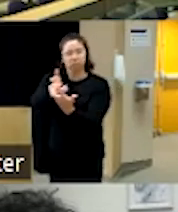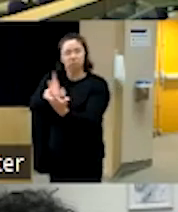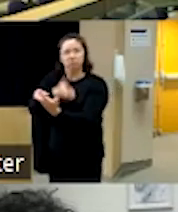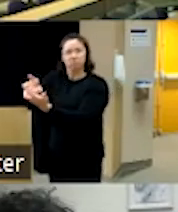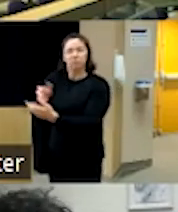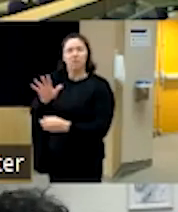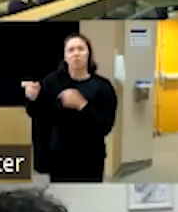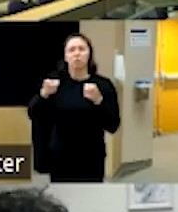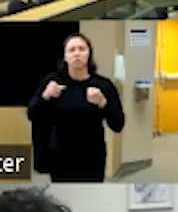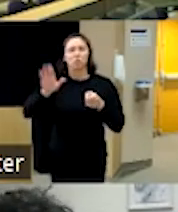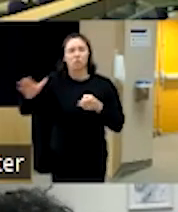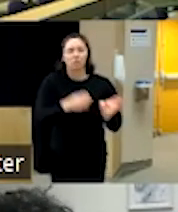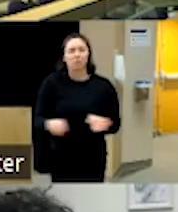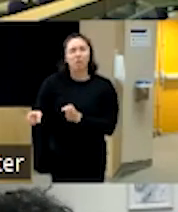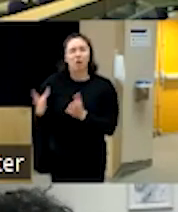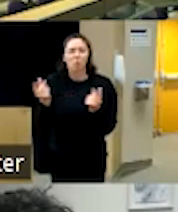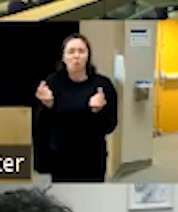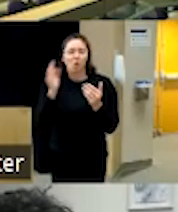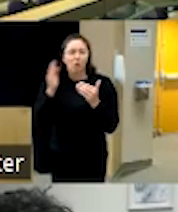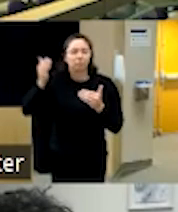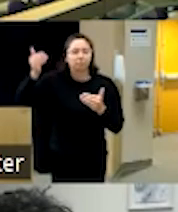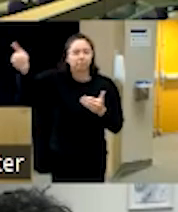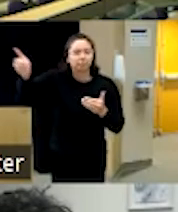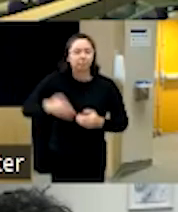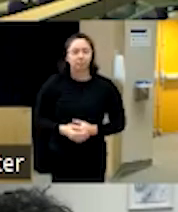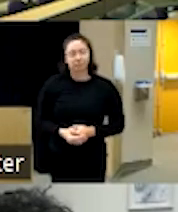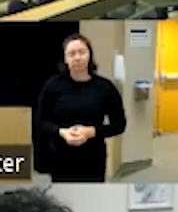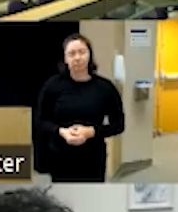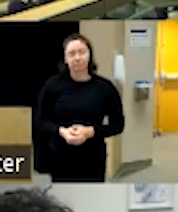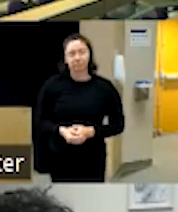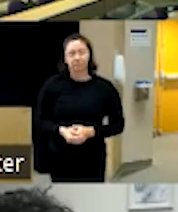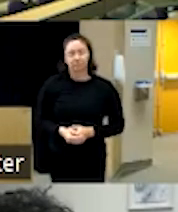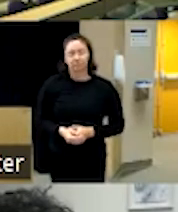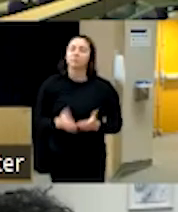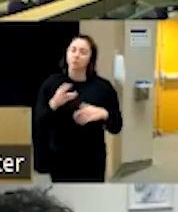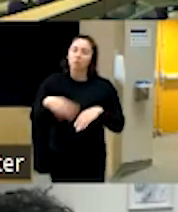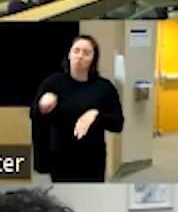about what's going to happen and where the focus should be of course they also have to be able to